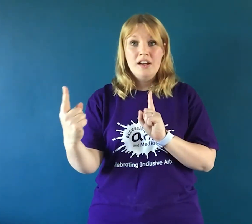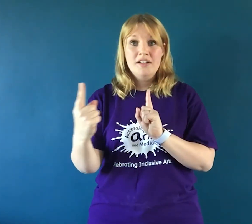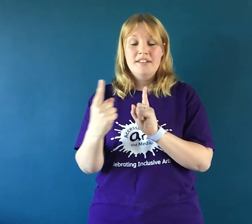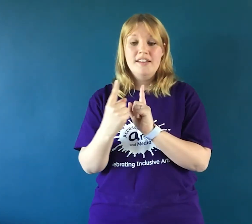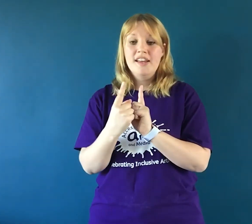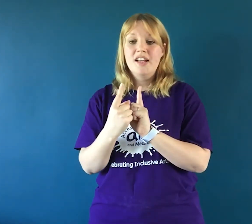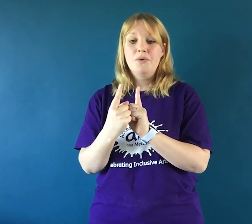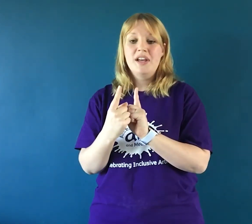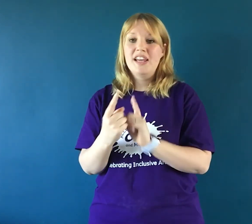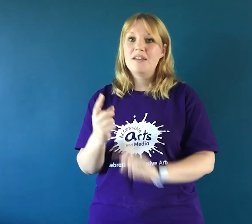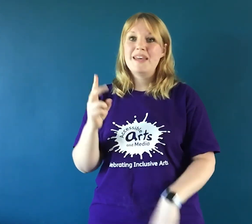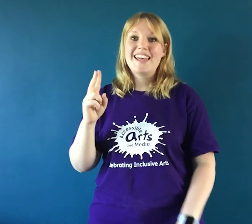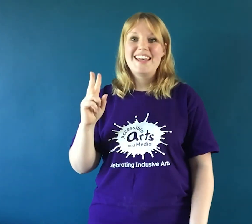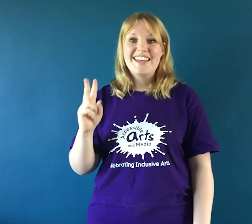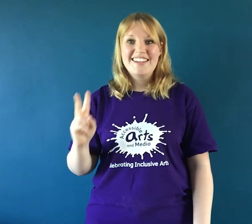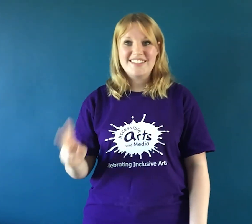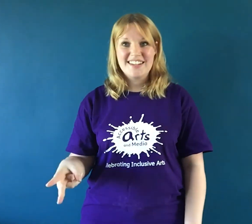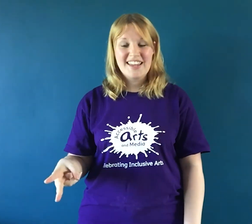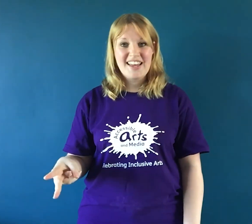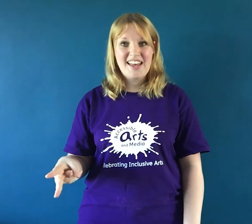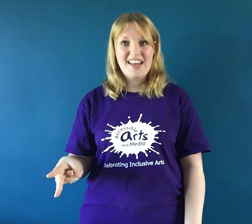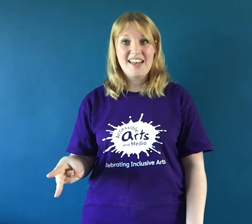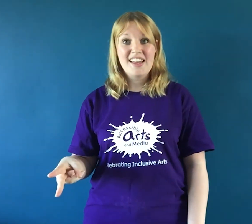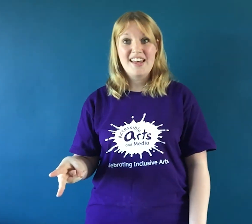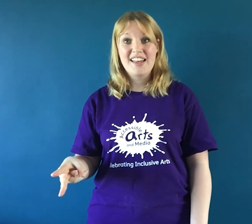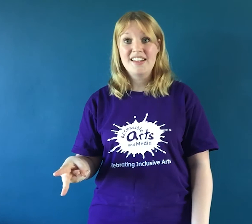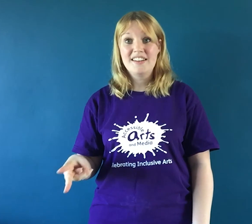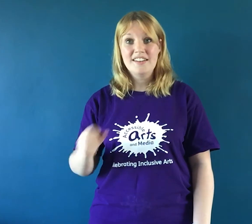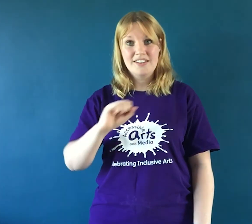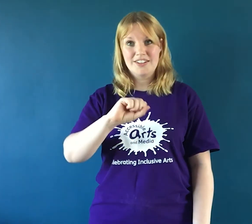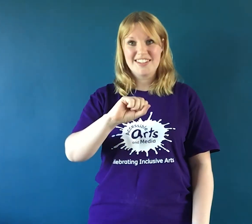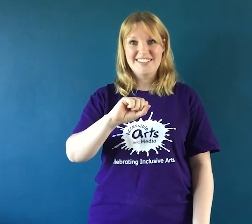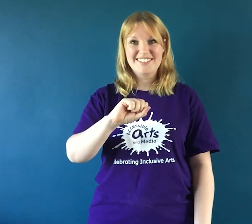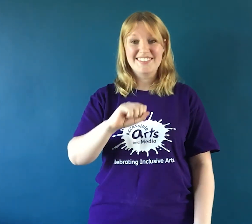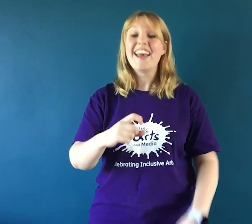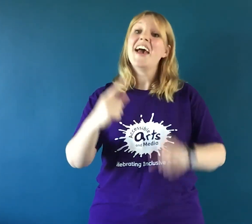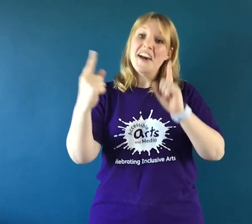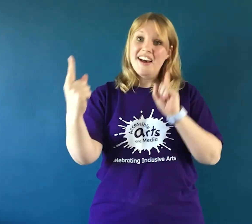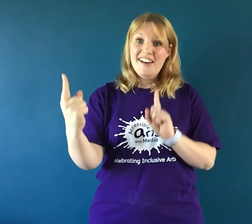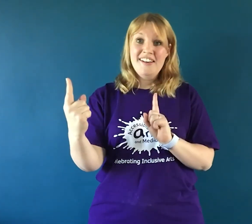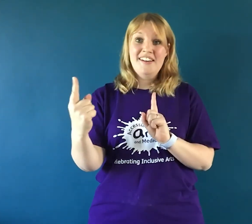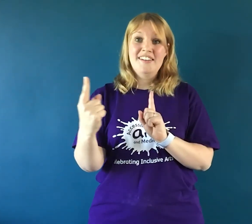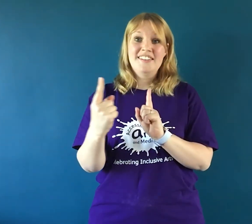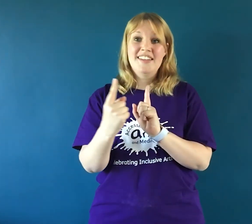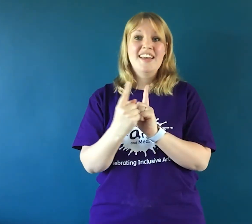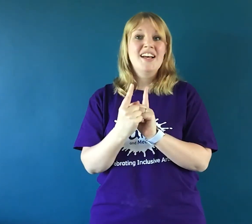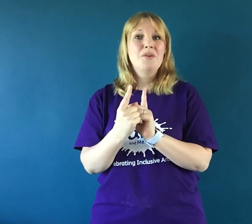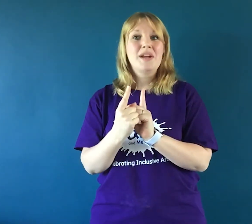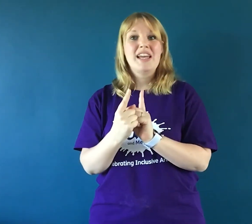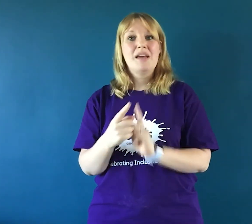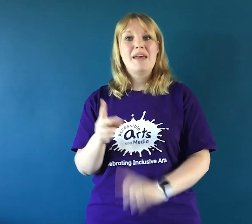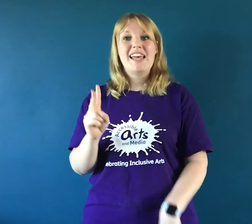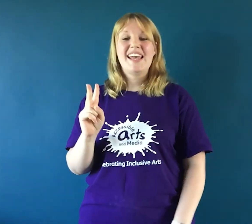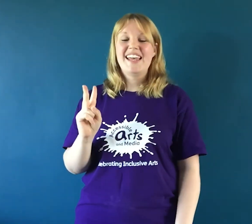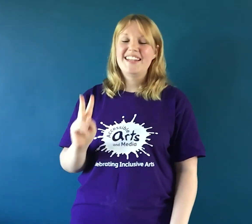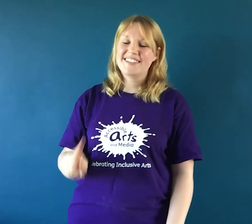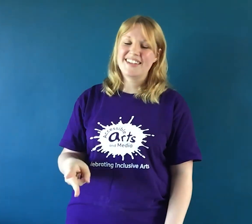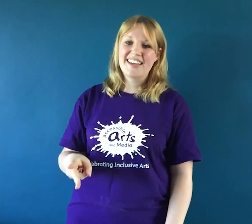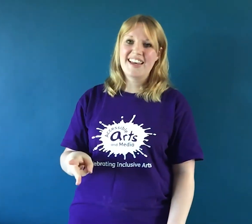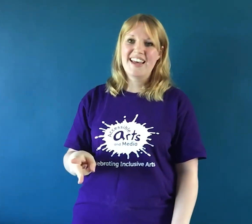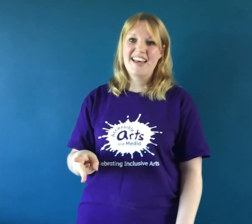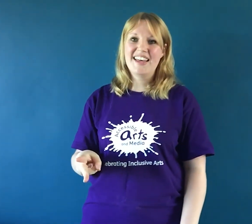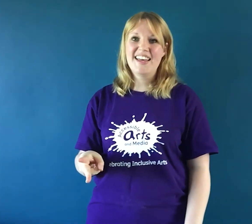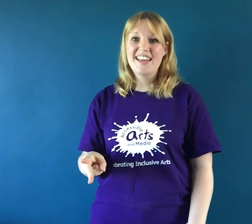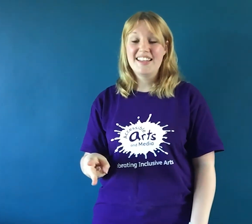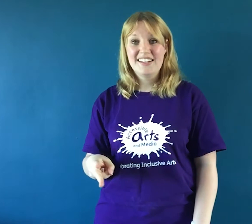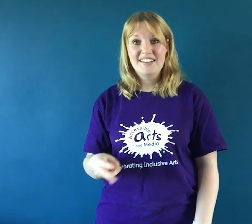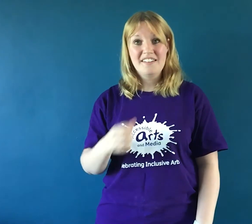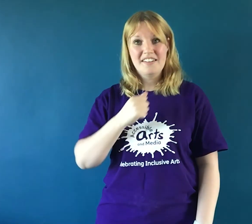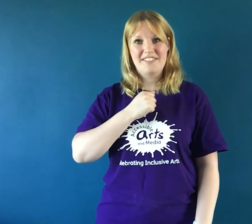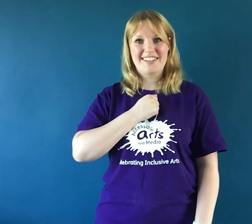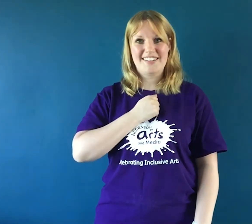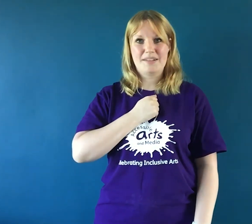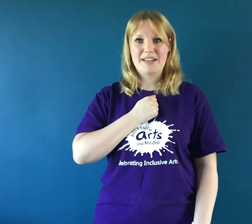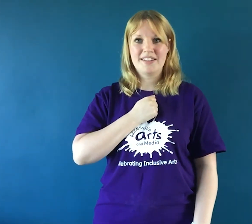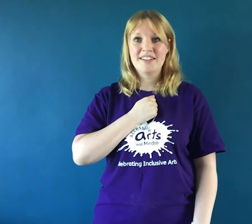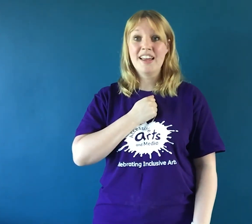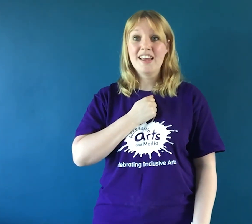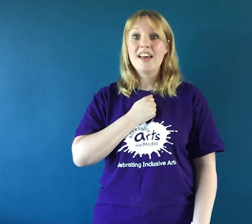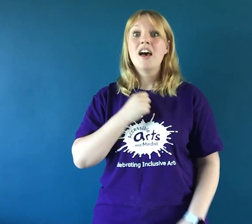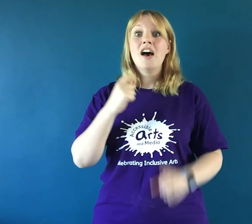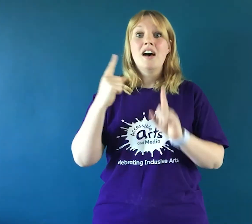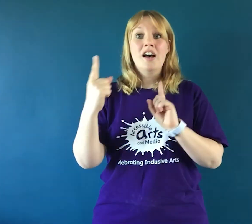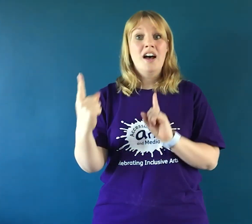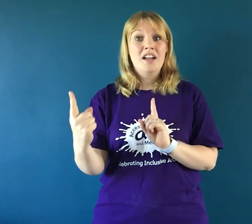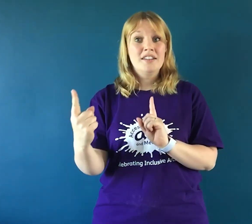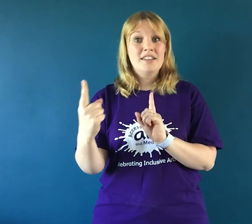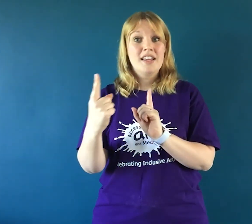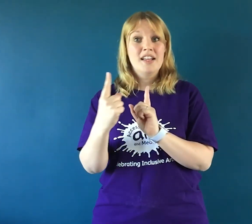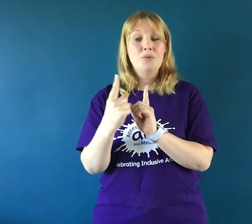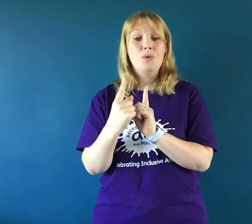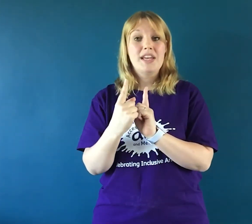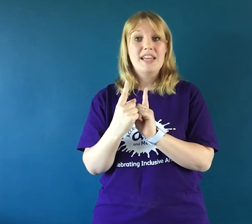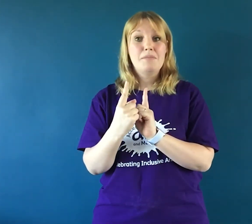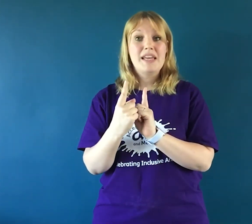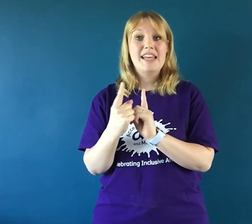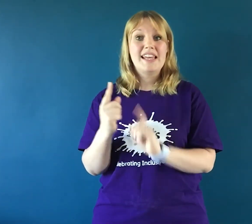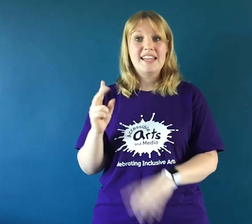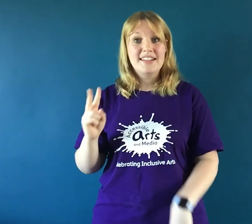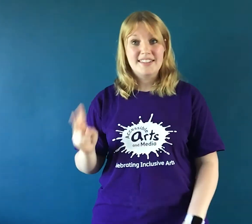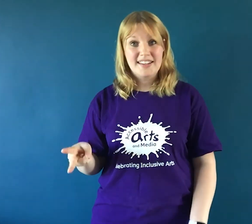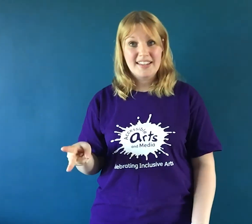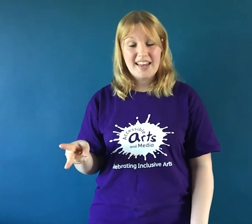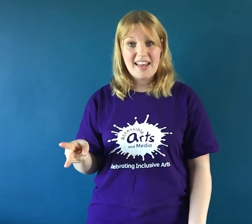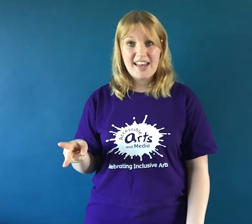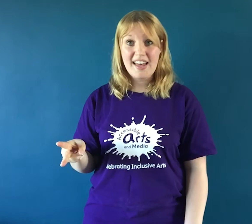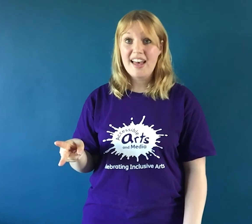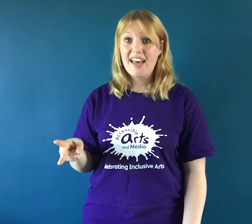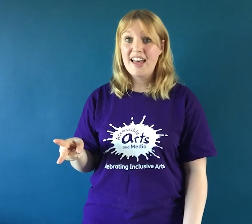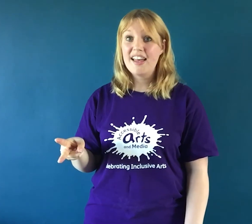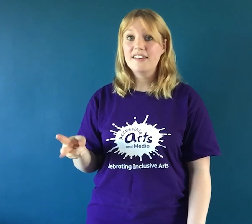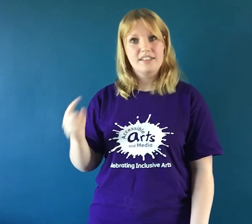Until we meet again. Your turn. Until we meet again. Fantastic my turn. Until we meet again,